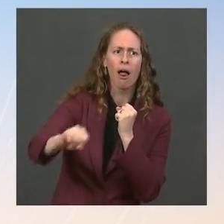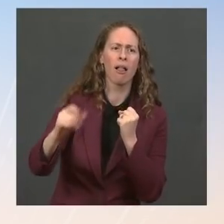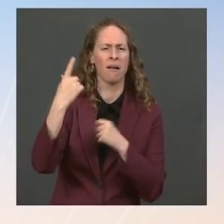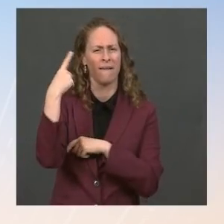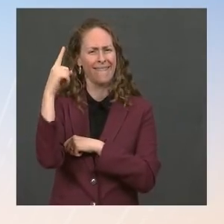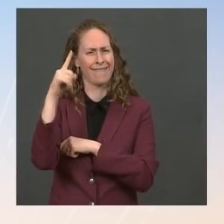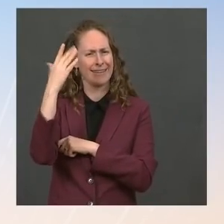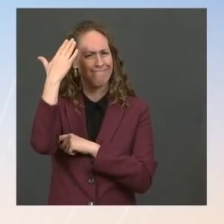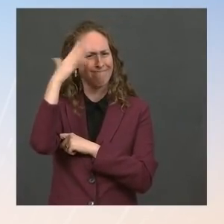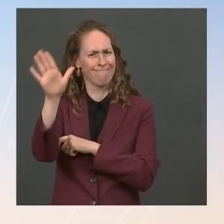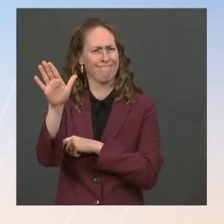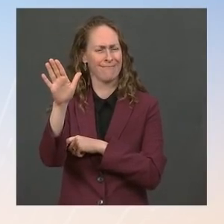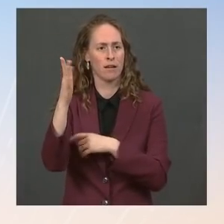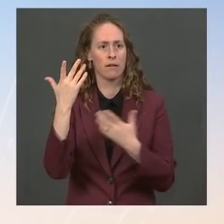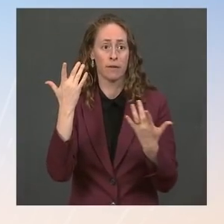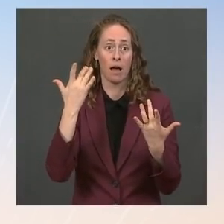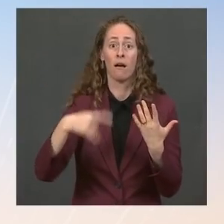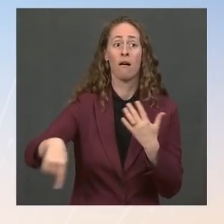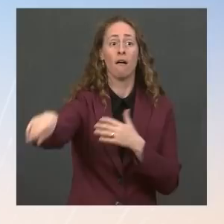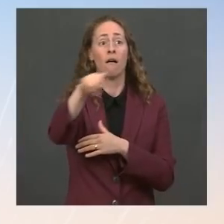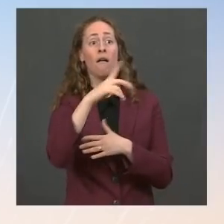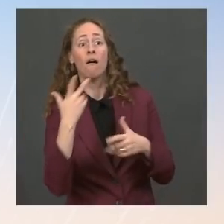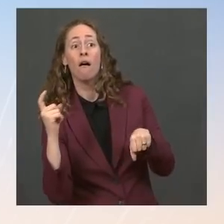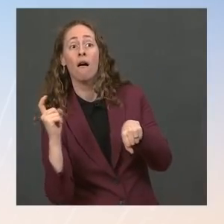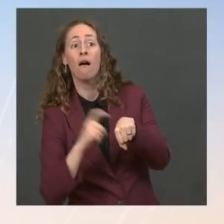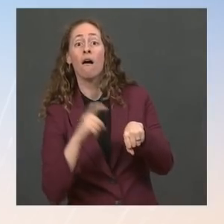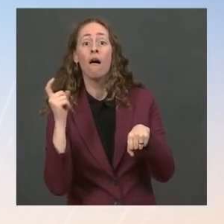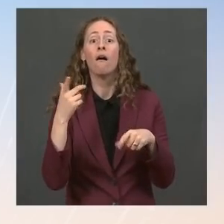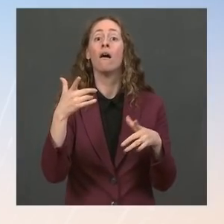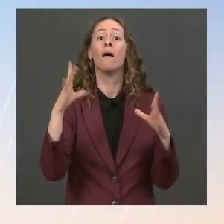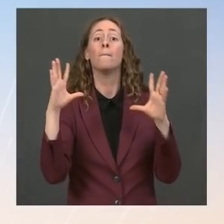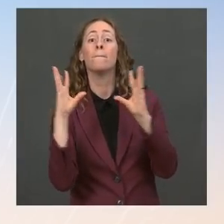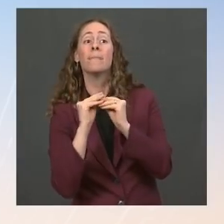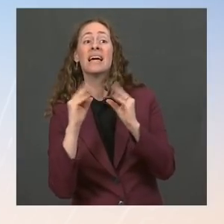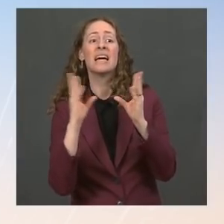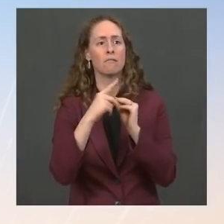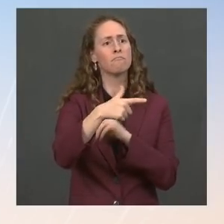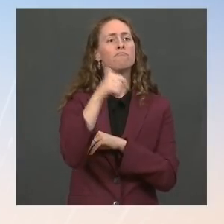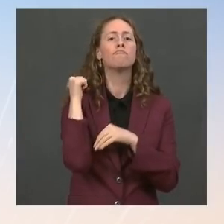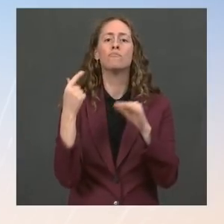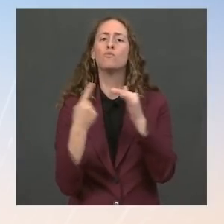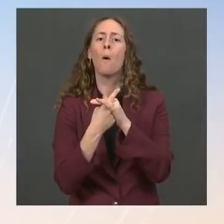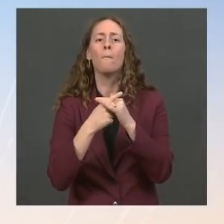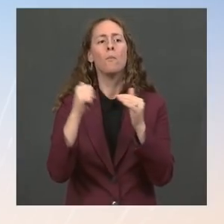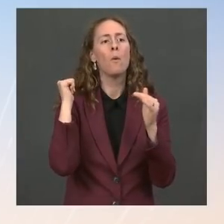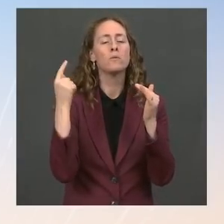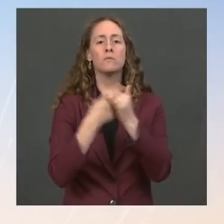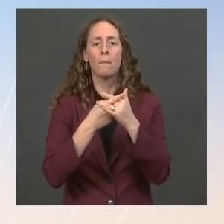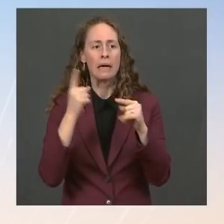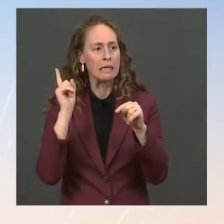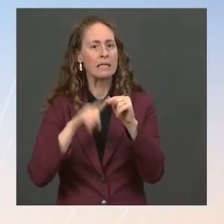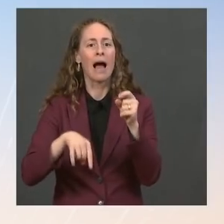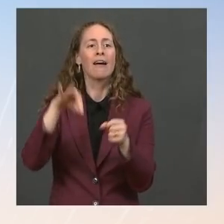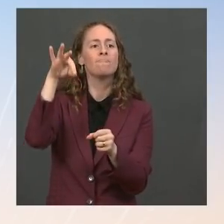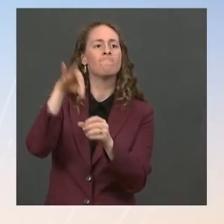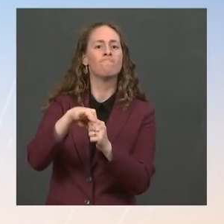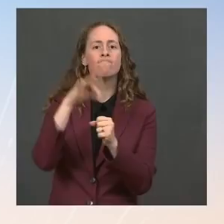meaning a quorum cannot be reached and a vote cannot be held on his nomination. By refusing to show up at committee meetings, they are not just blocking his vote